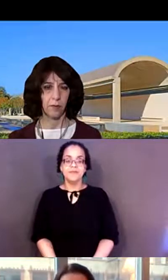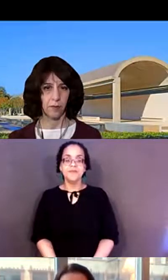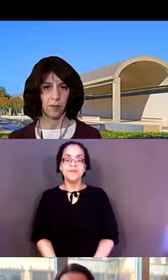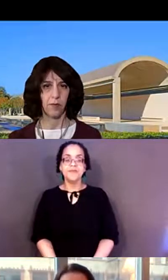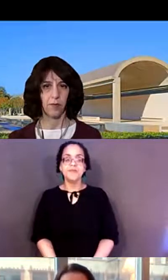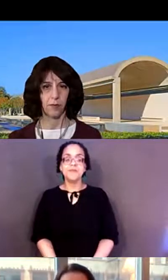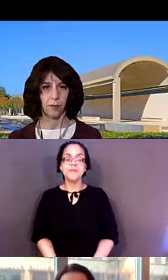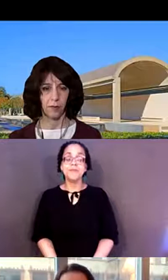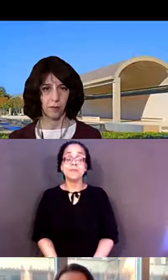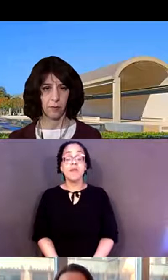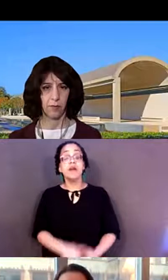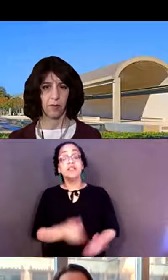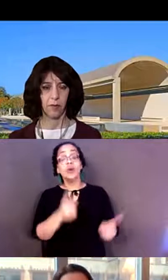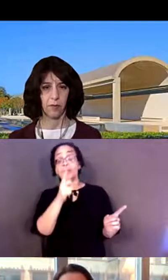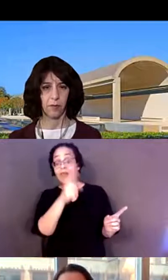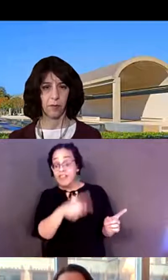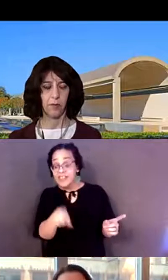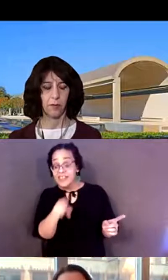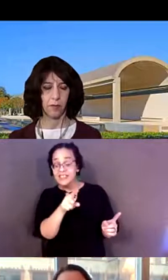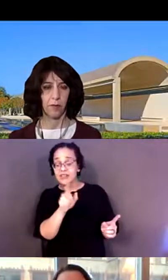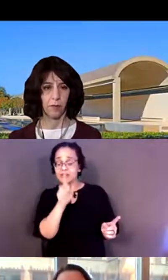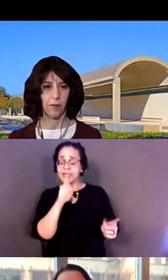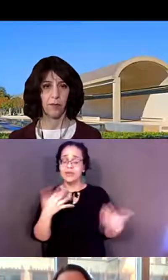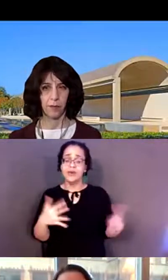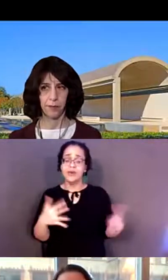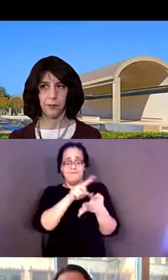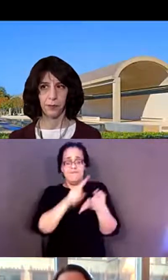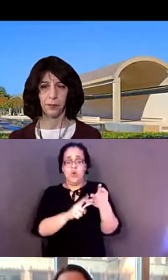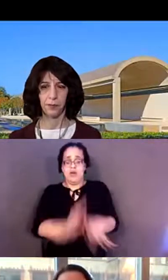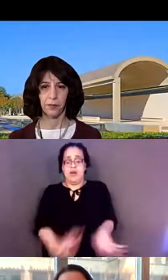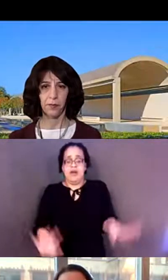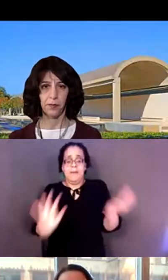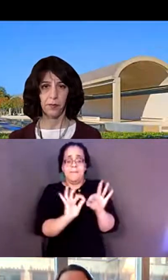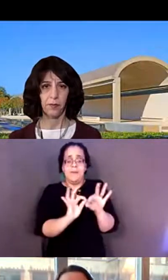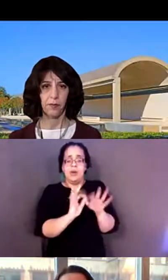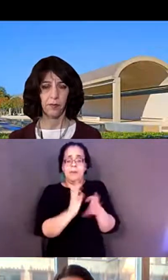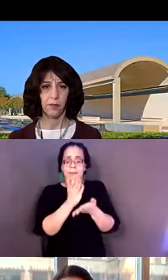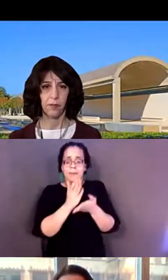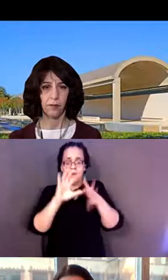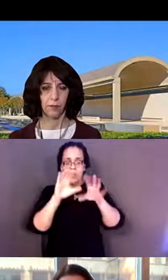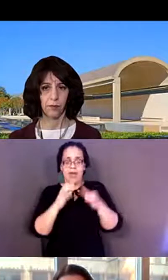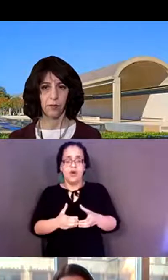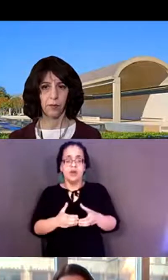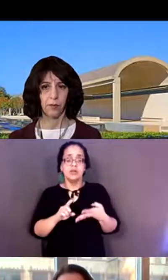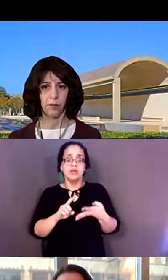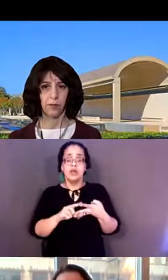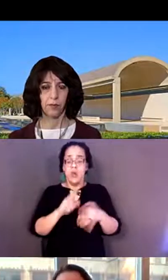So these are really the the big four categories that I like to look at of okay what kind of support are we talking